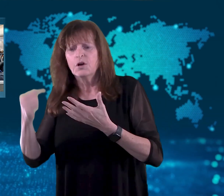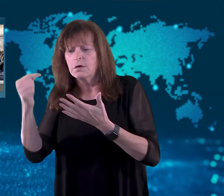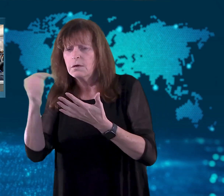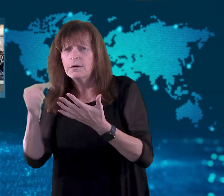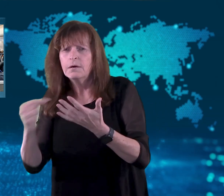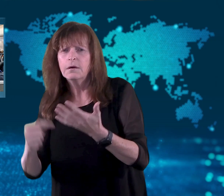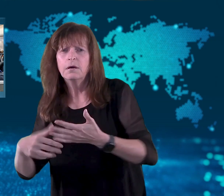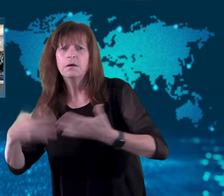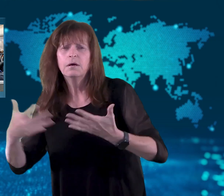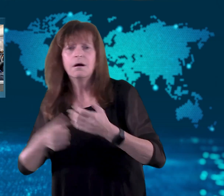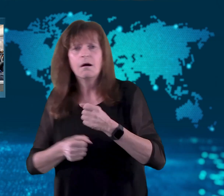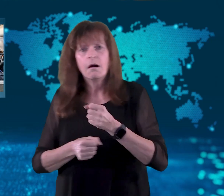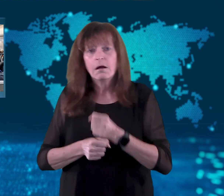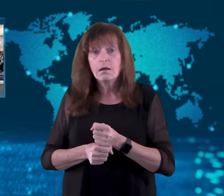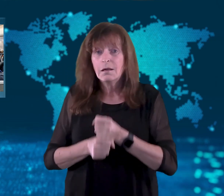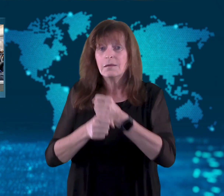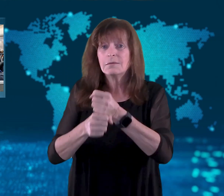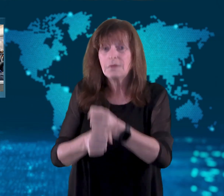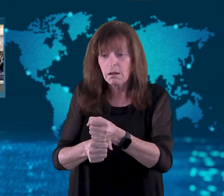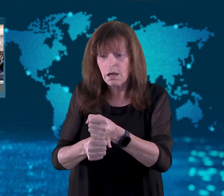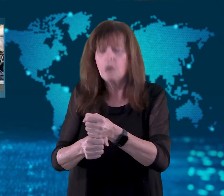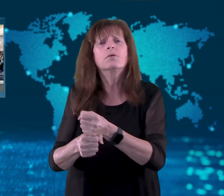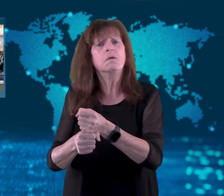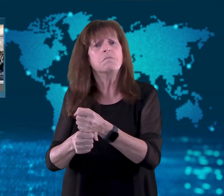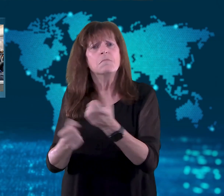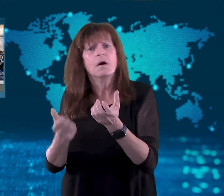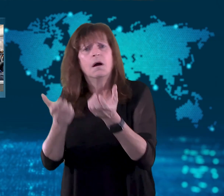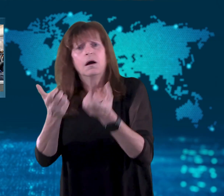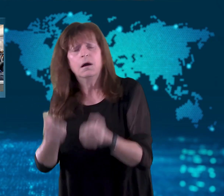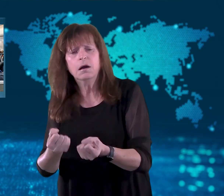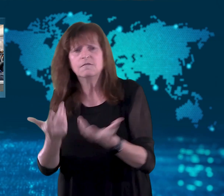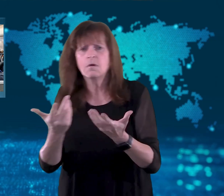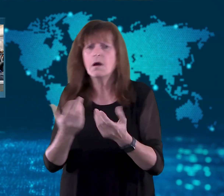the back of the plane.